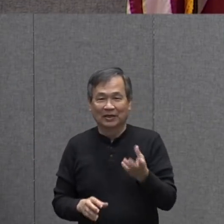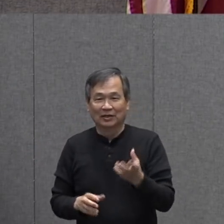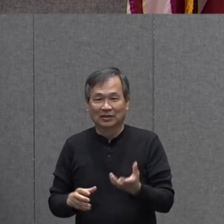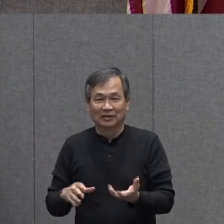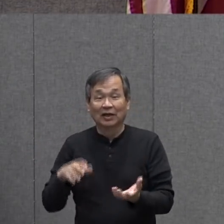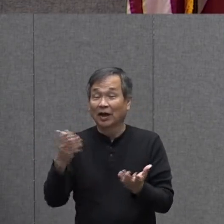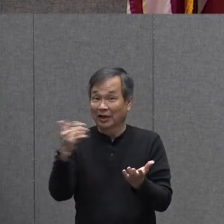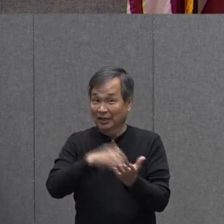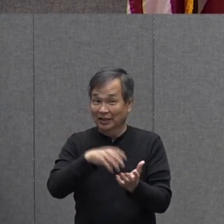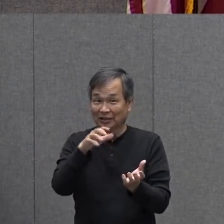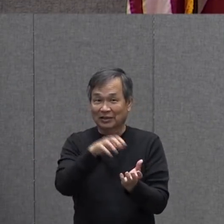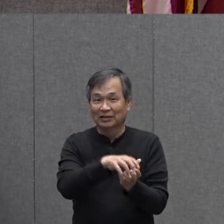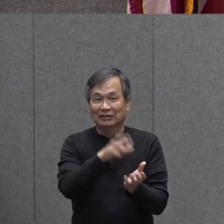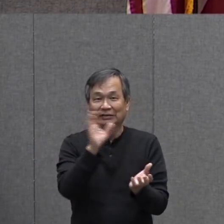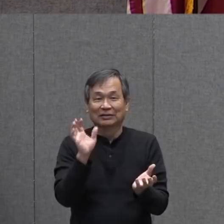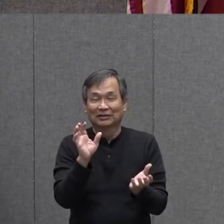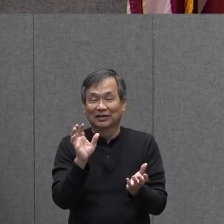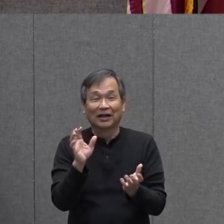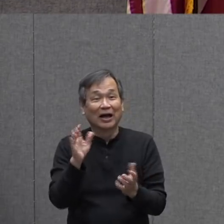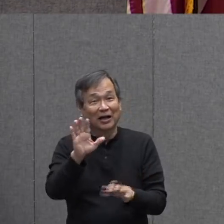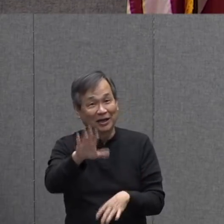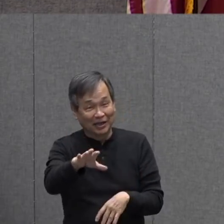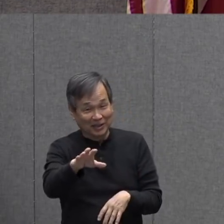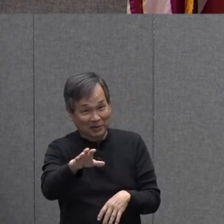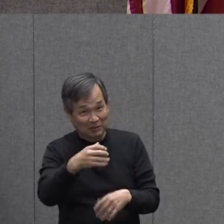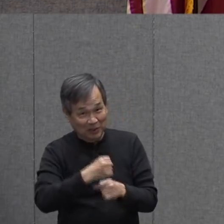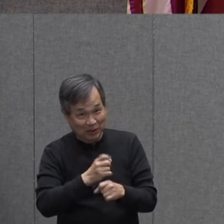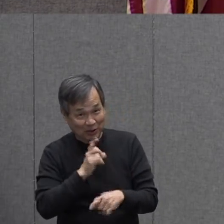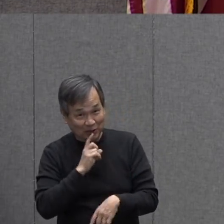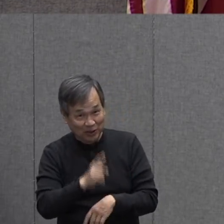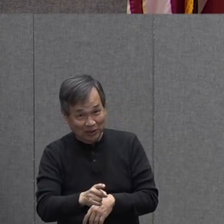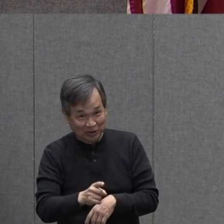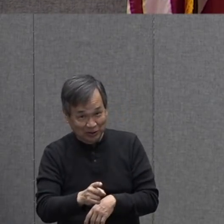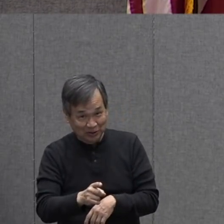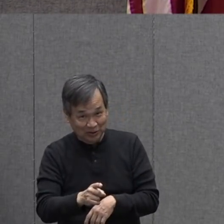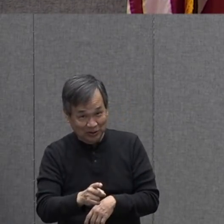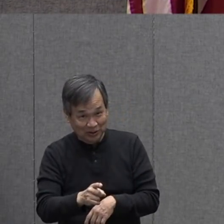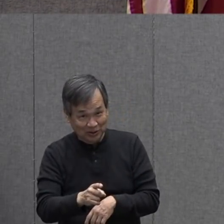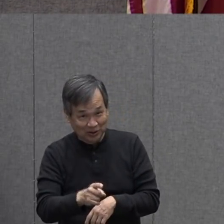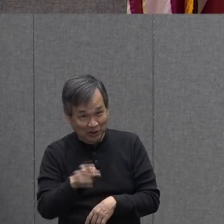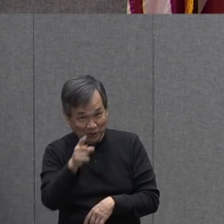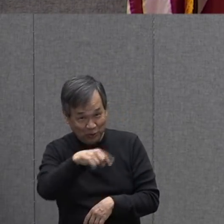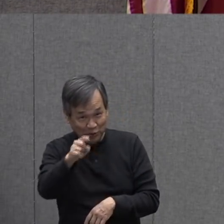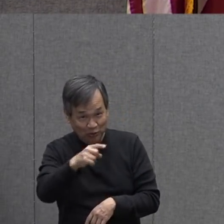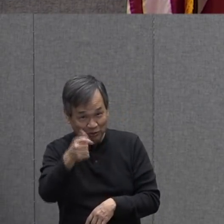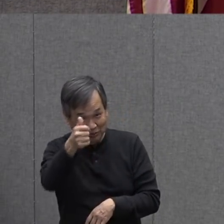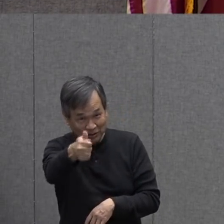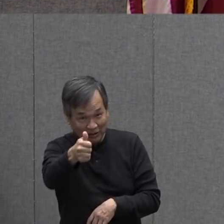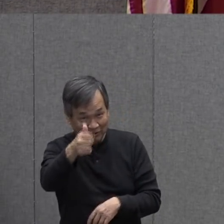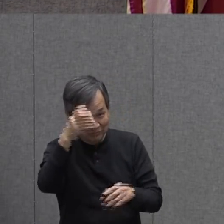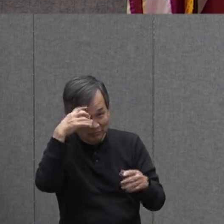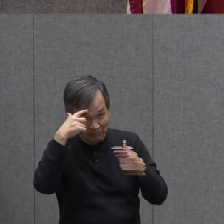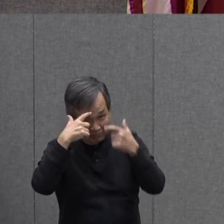Again, please make sure that whatever you're exploring, you have permission to open it up and take it apart,